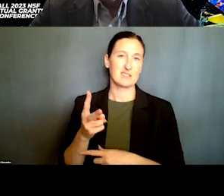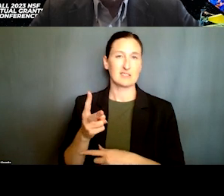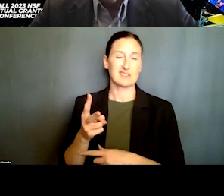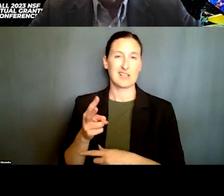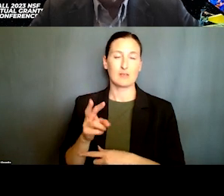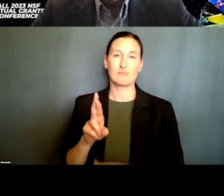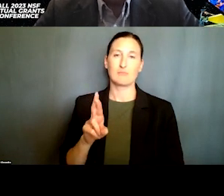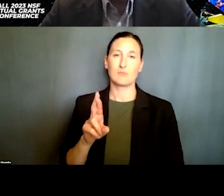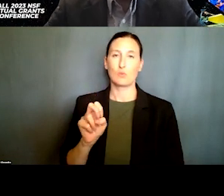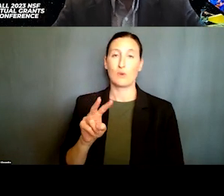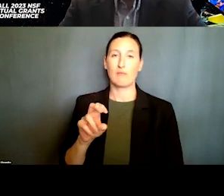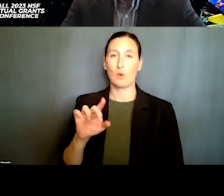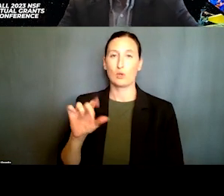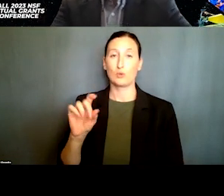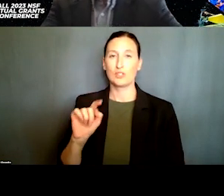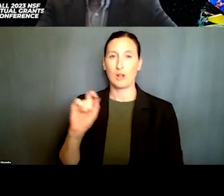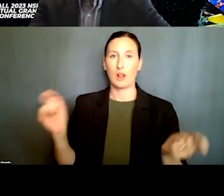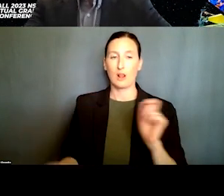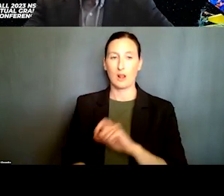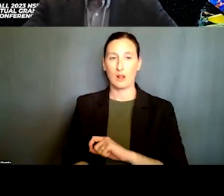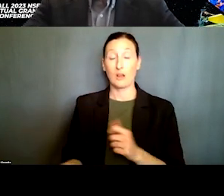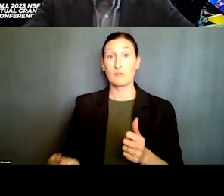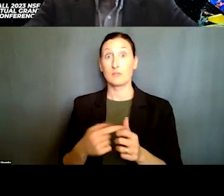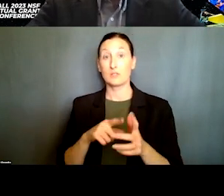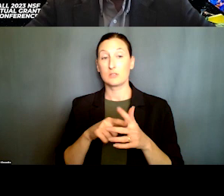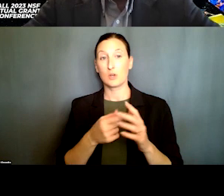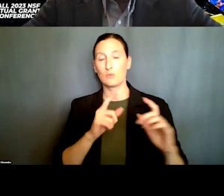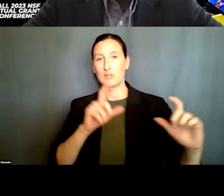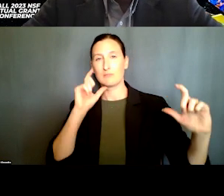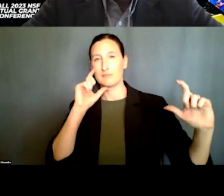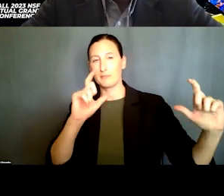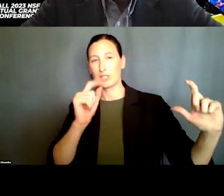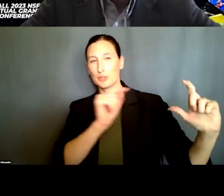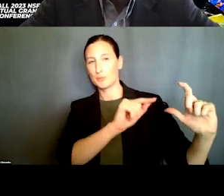The first quantum revolution being with the people on the picture on the top left; Marie Curie,